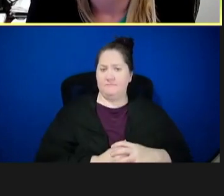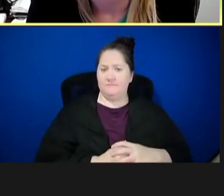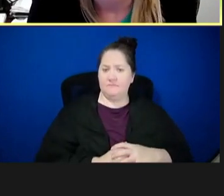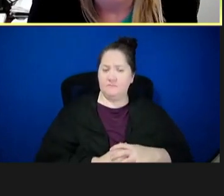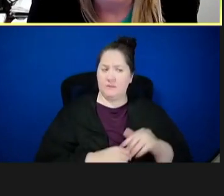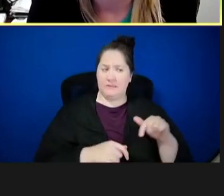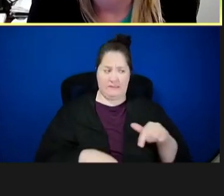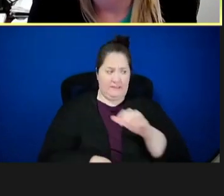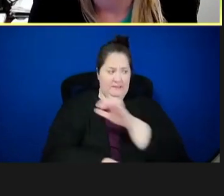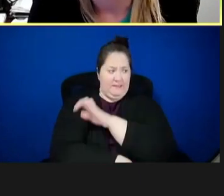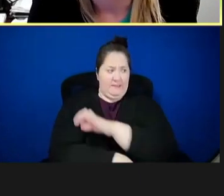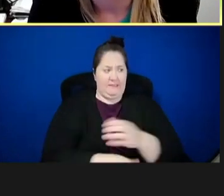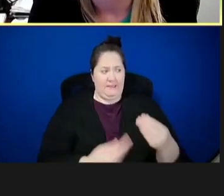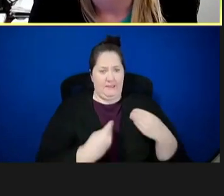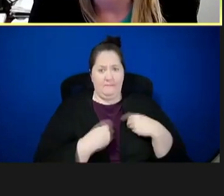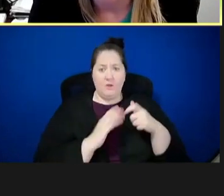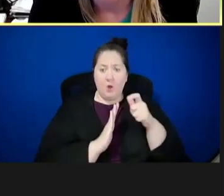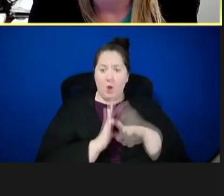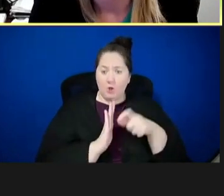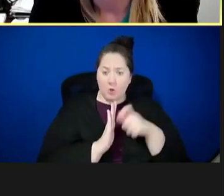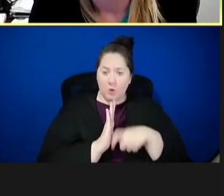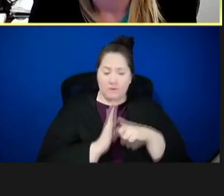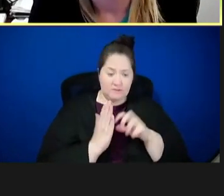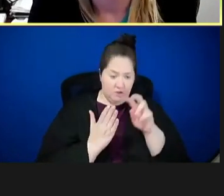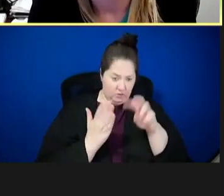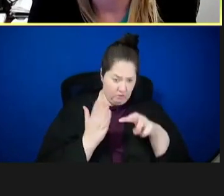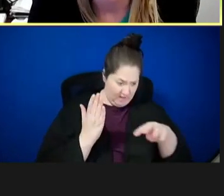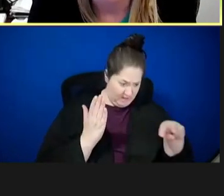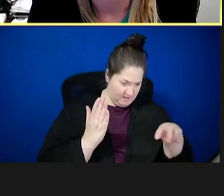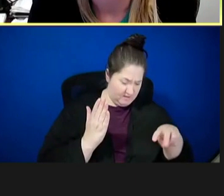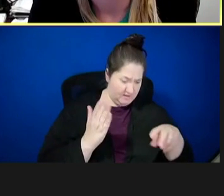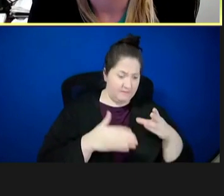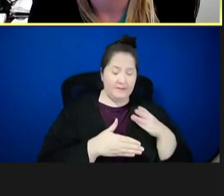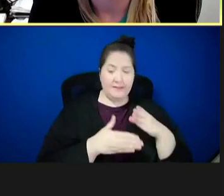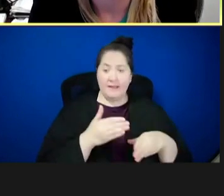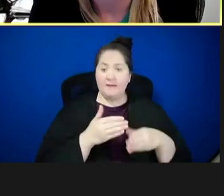they gave me these article links and I read them and at the end of every one, it's like there's